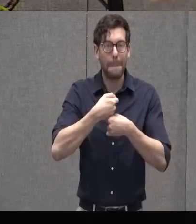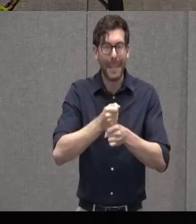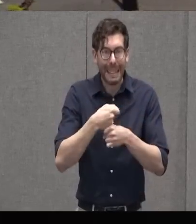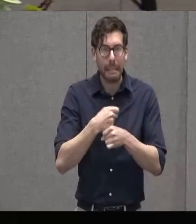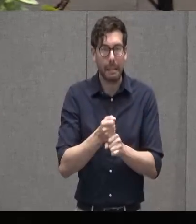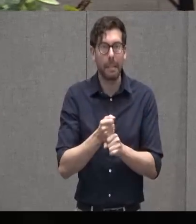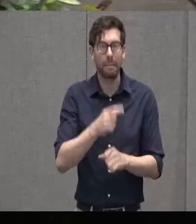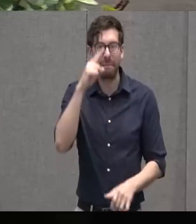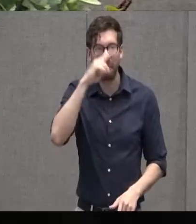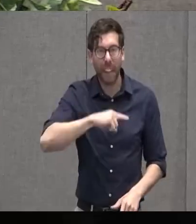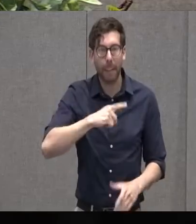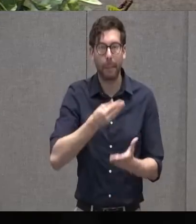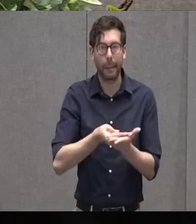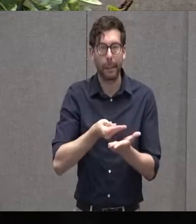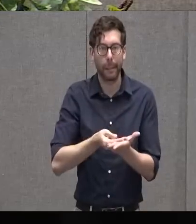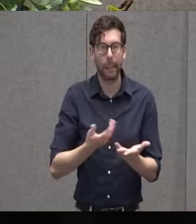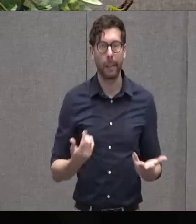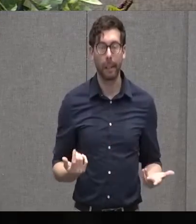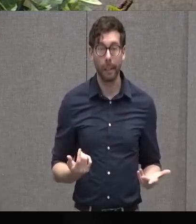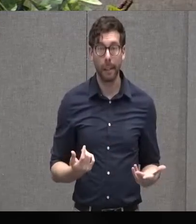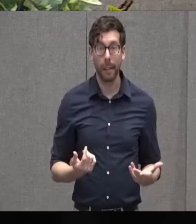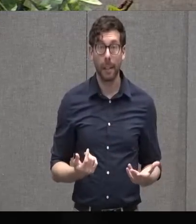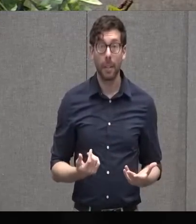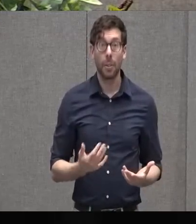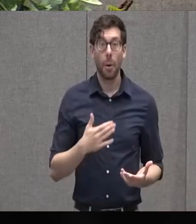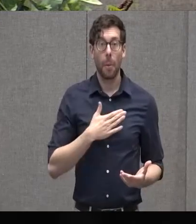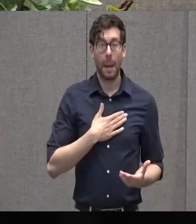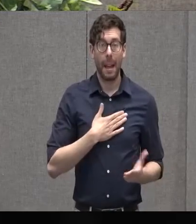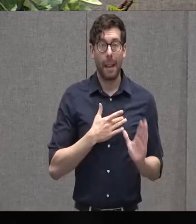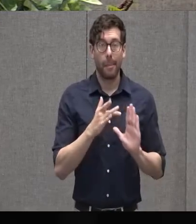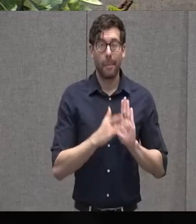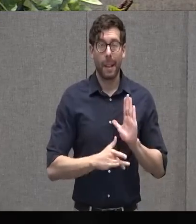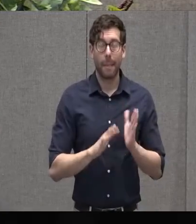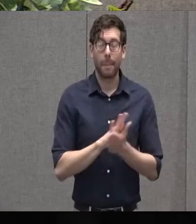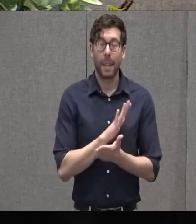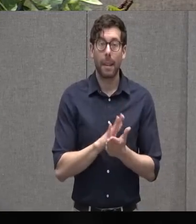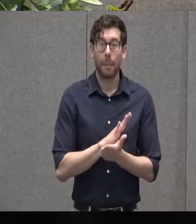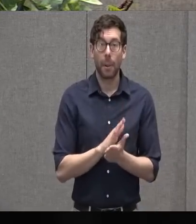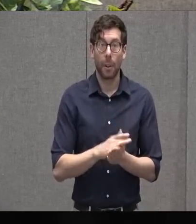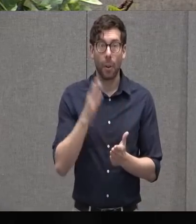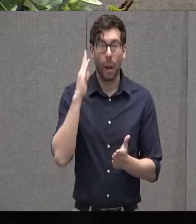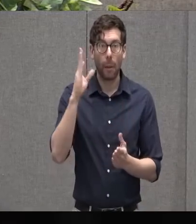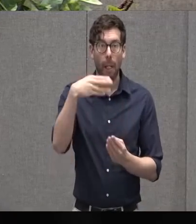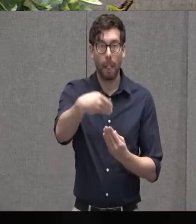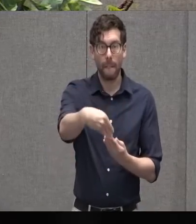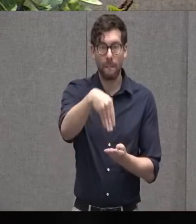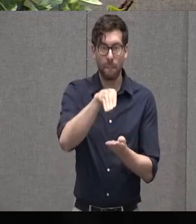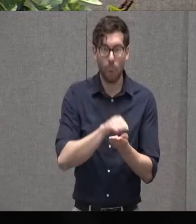I take my blank paper, I'll fold it in half and then I fold it a few more times.